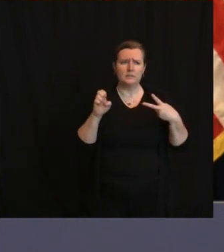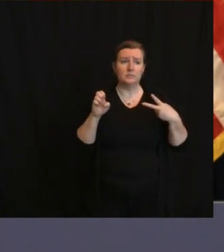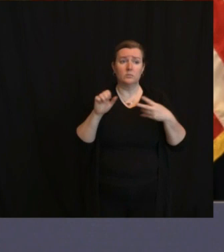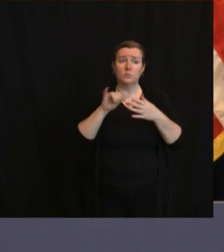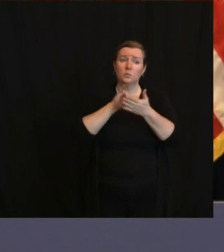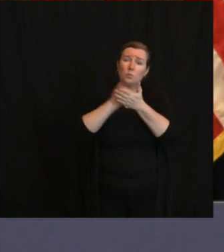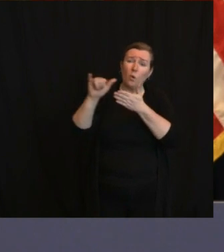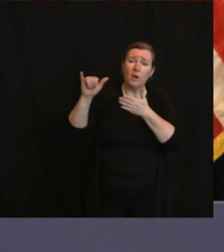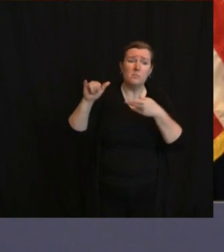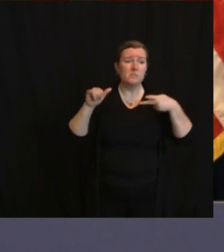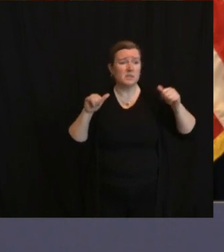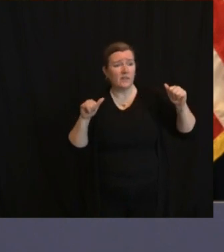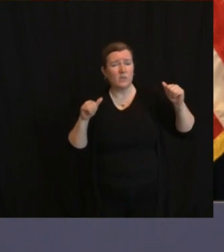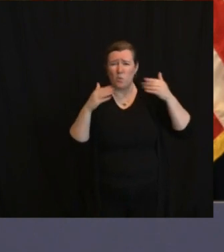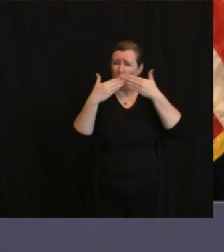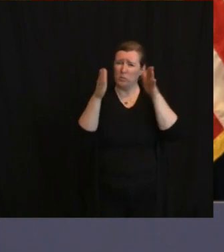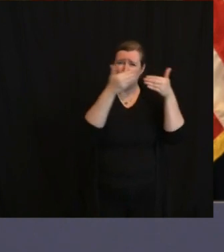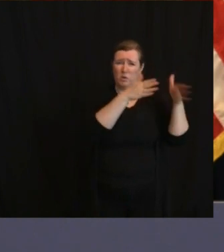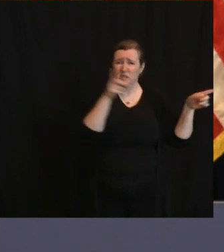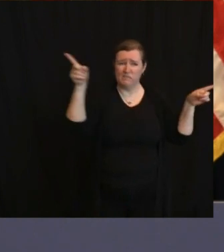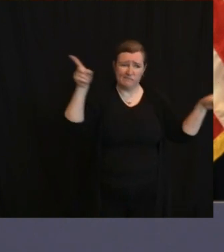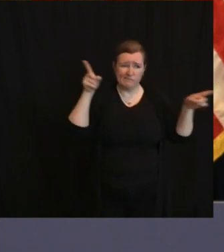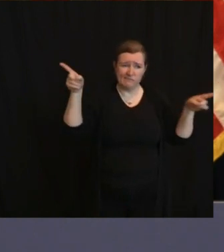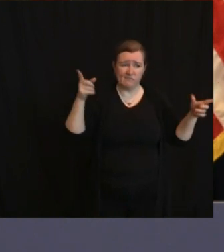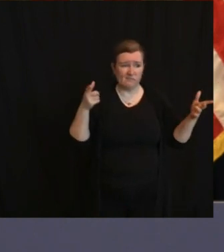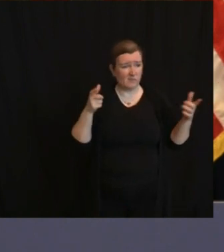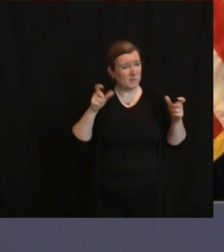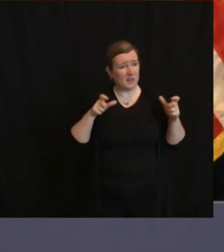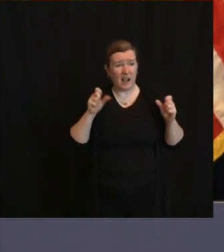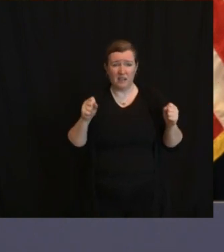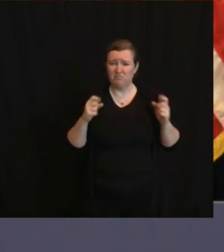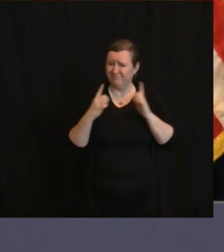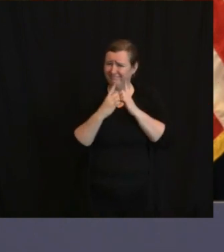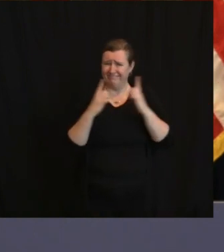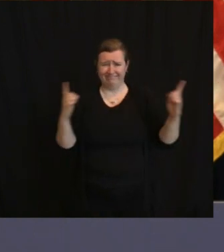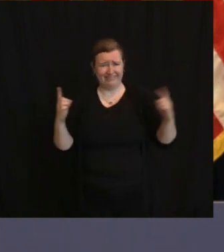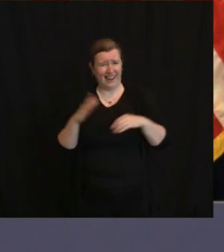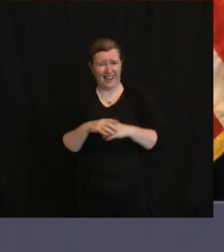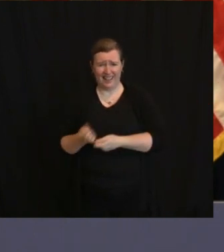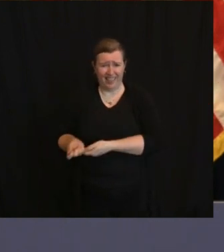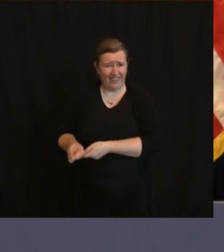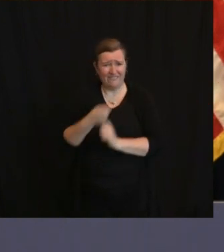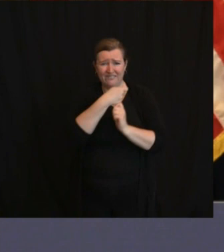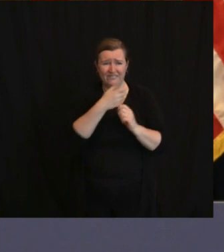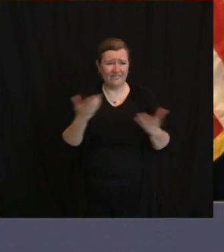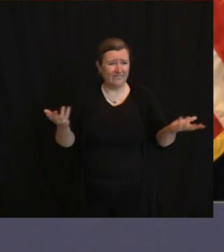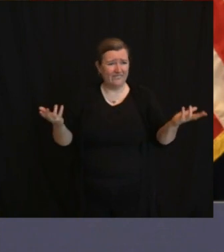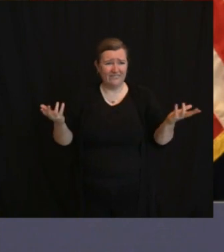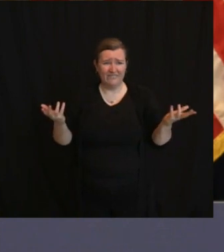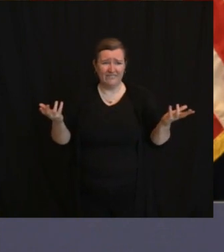AND WITH GOLF COURSES, I KNOW NEW YORK REOPENED THEM AND NOW PENNSYLVANIA. WHY SPECIFICALLY -- PEOPLE ARE